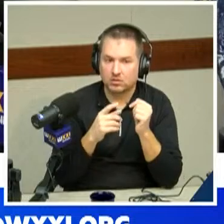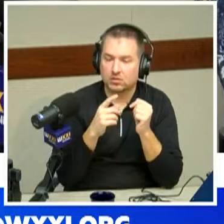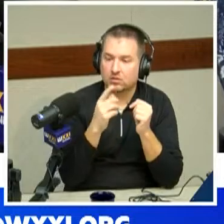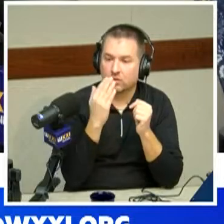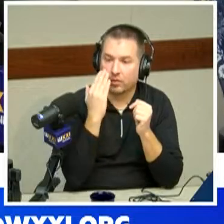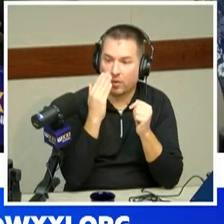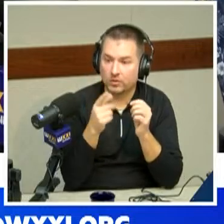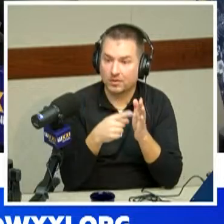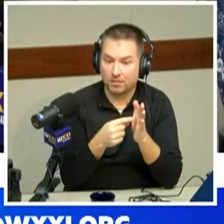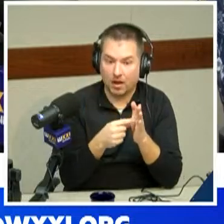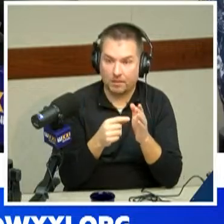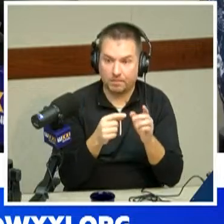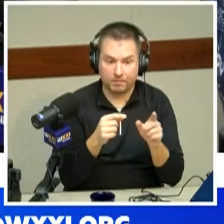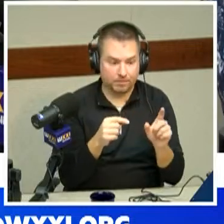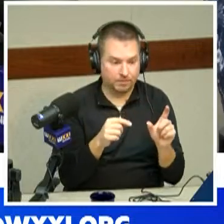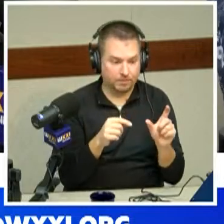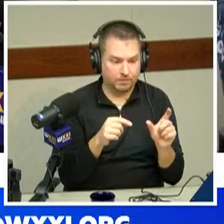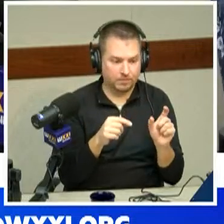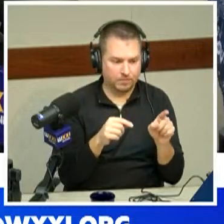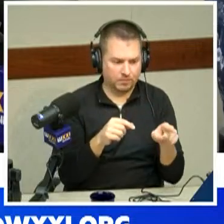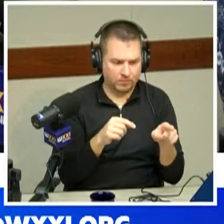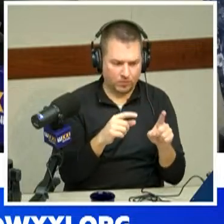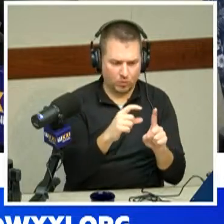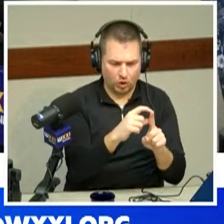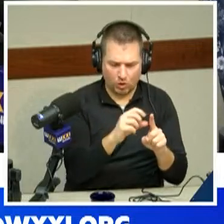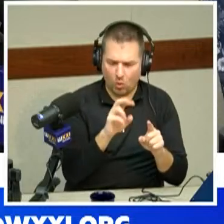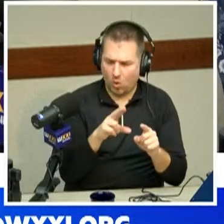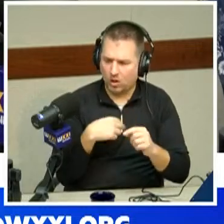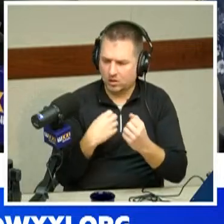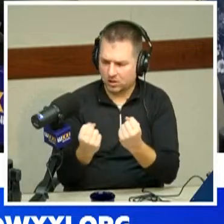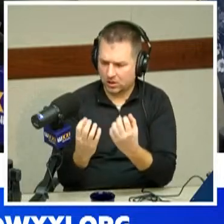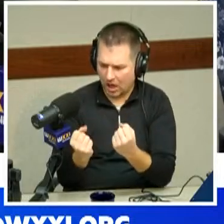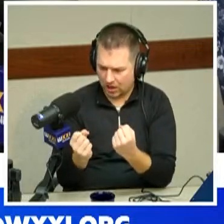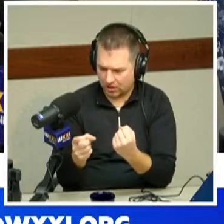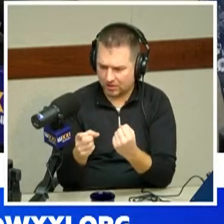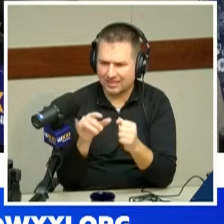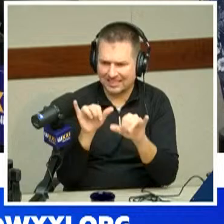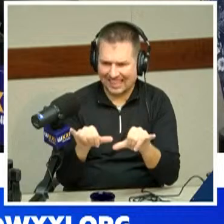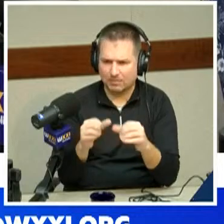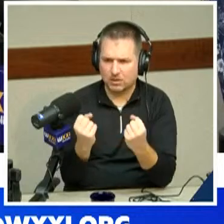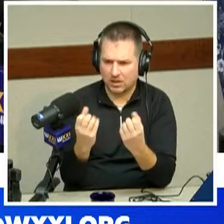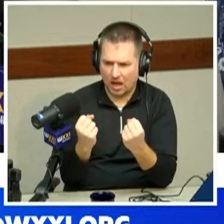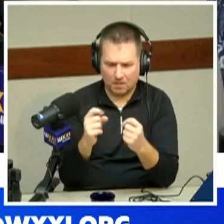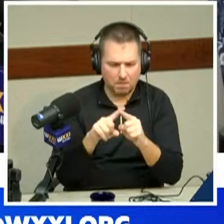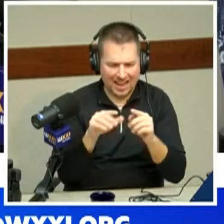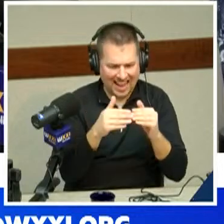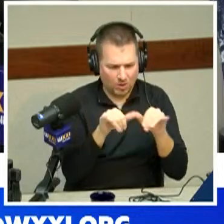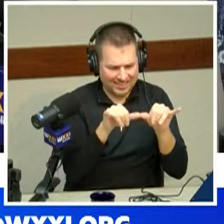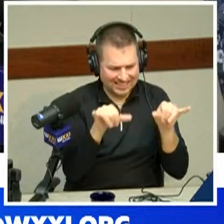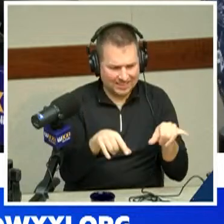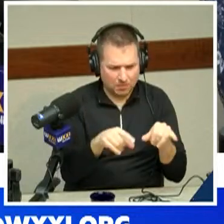same sign as you you know interacting with your kid so we want the system to be smarter to almost